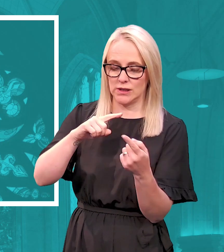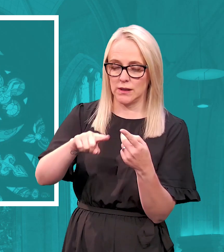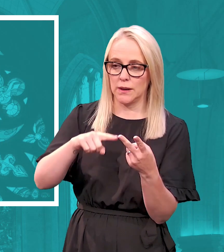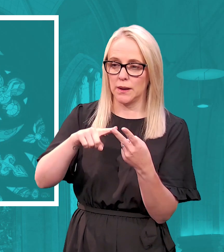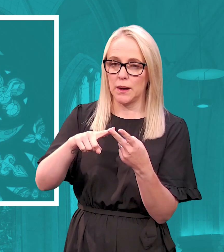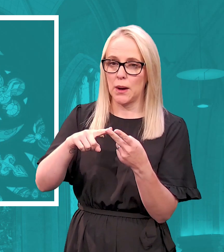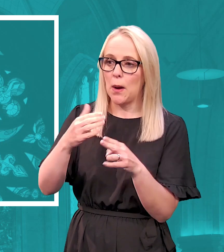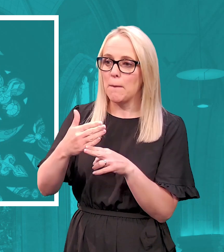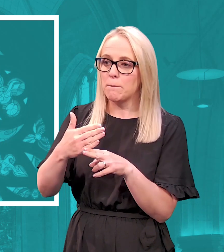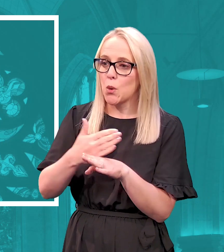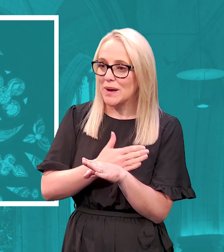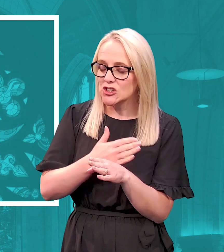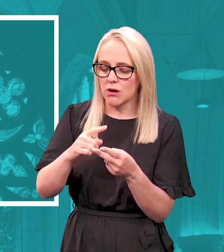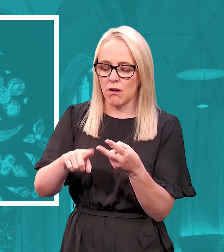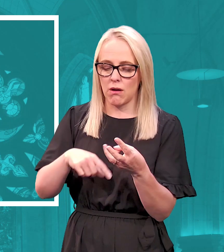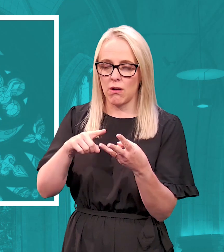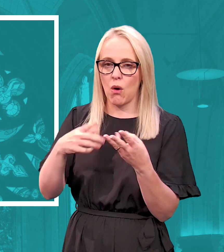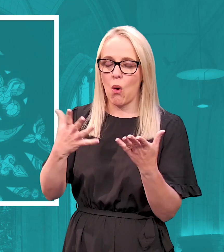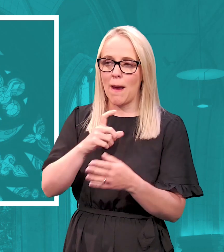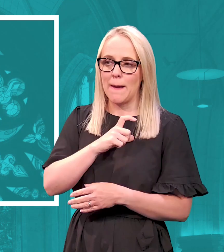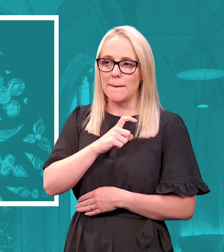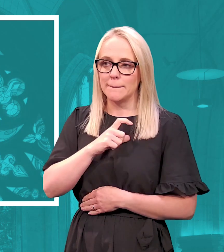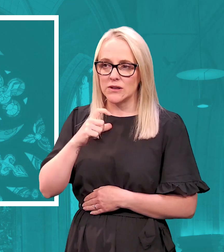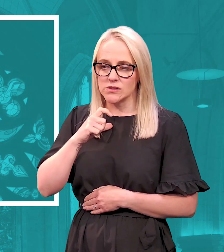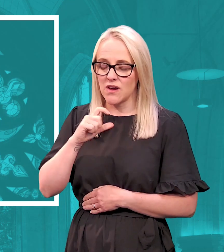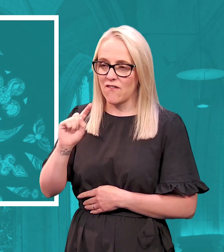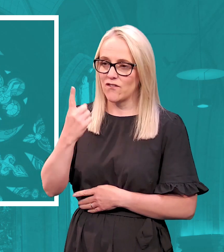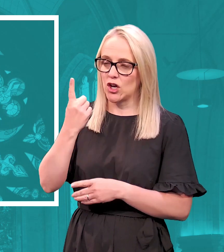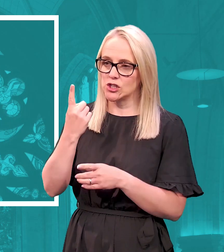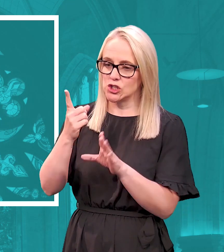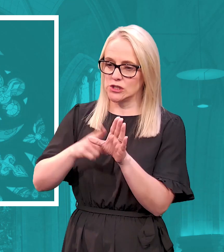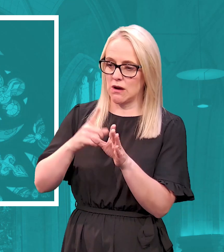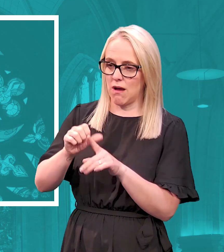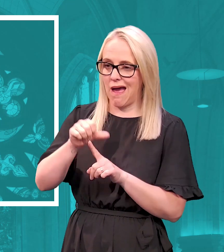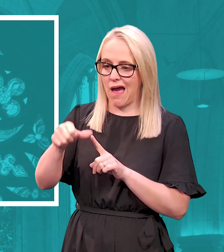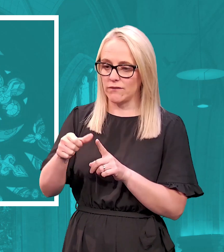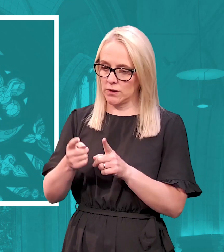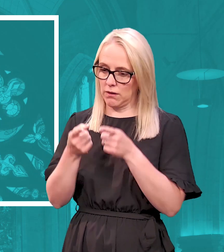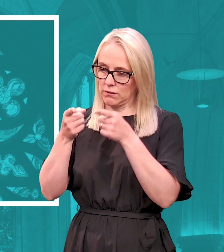or a minister in their first year after ordination, we do not normally accept them